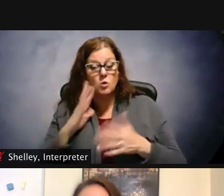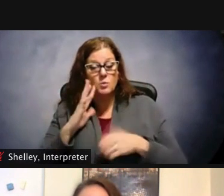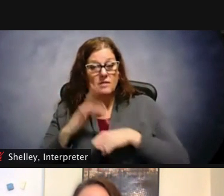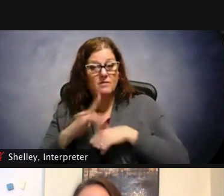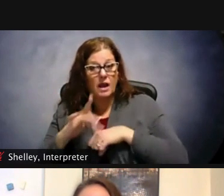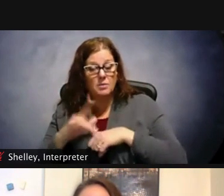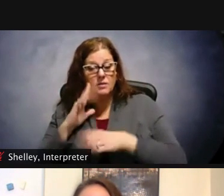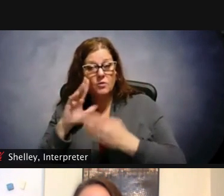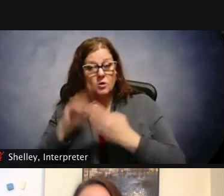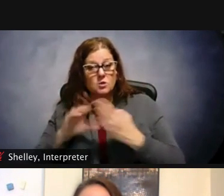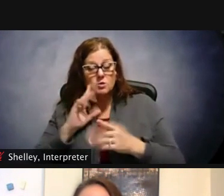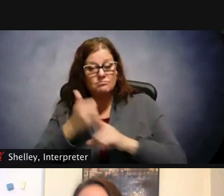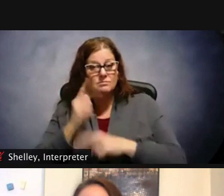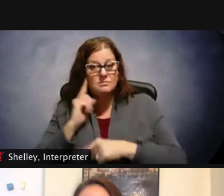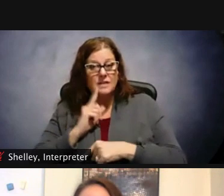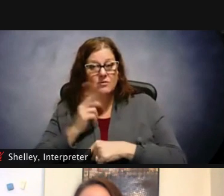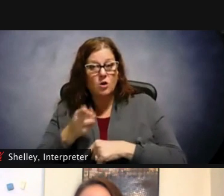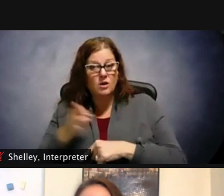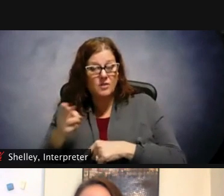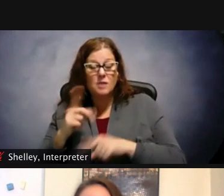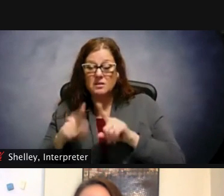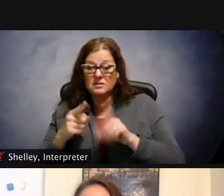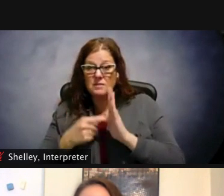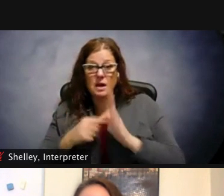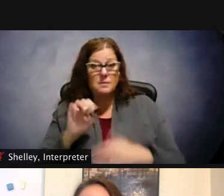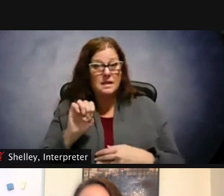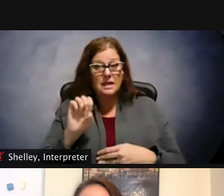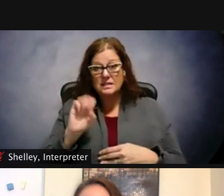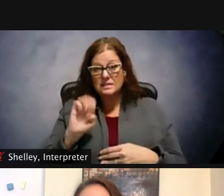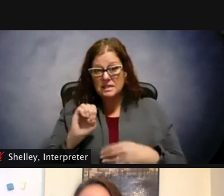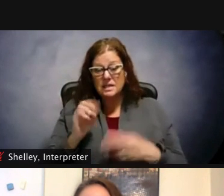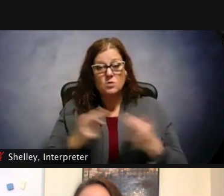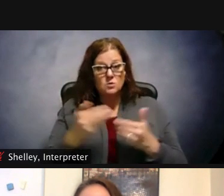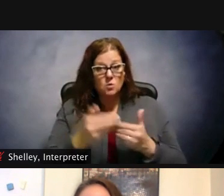who are deaf and hard of hearing. But sometimes it is an ESE resource room and that they can be